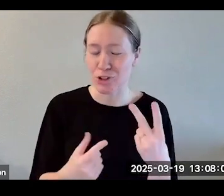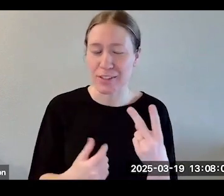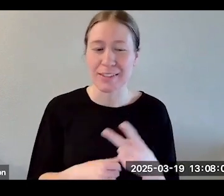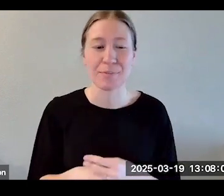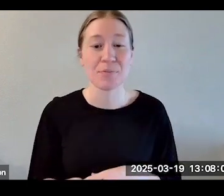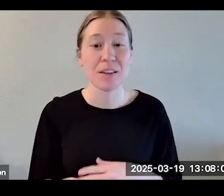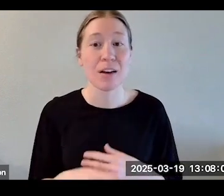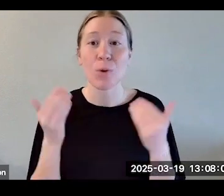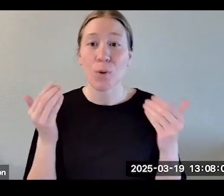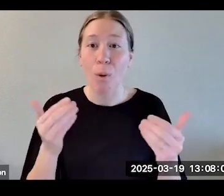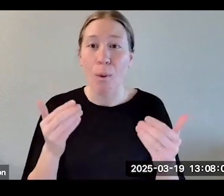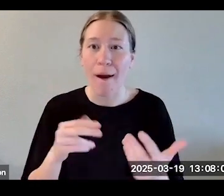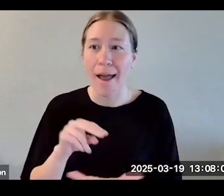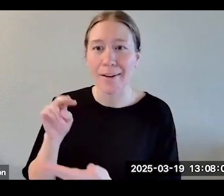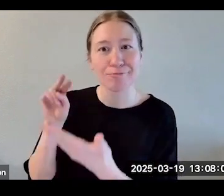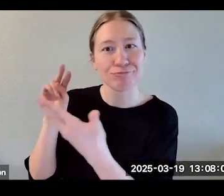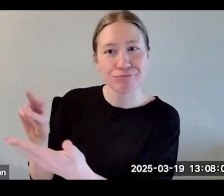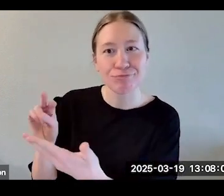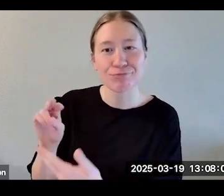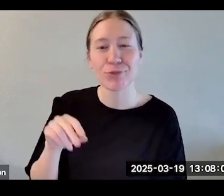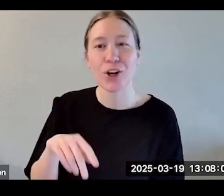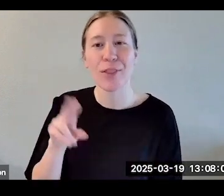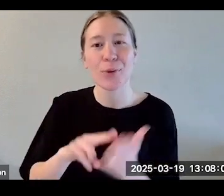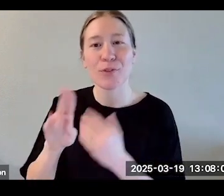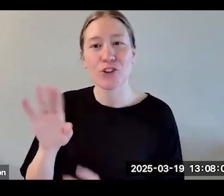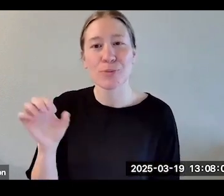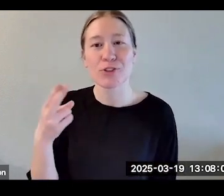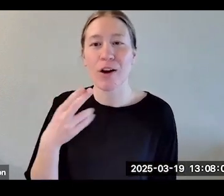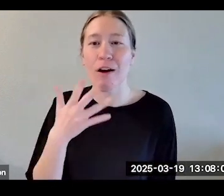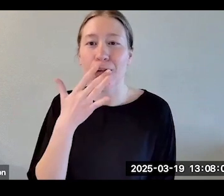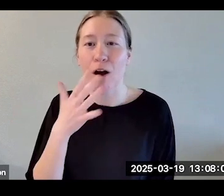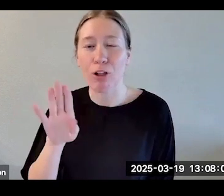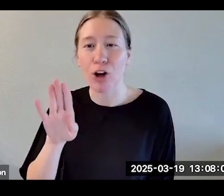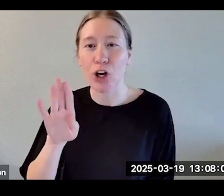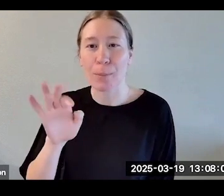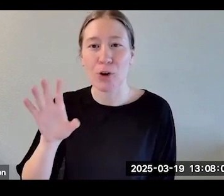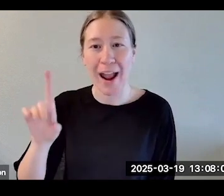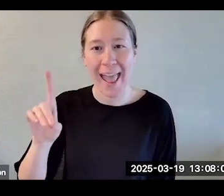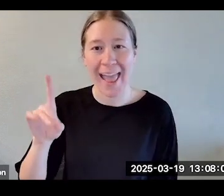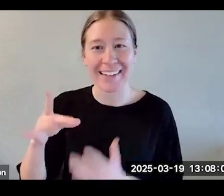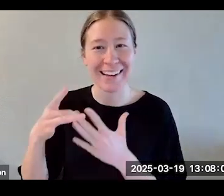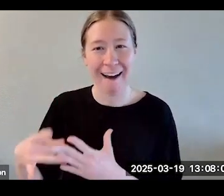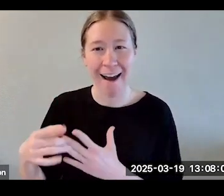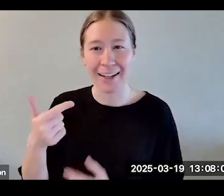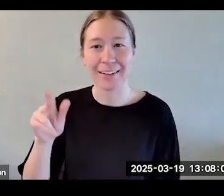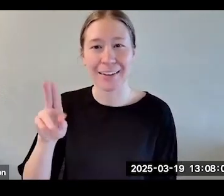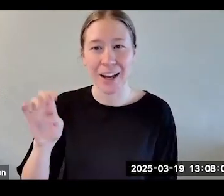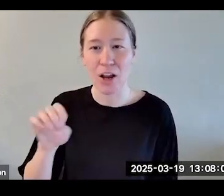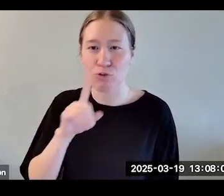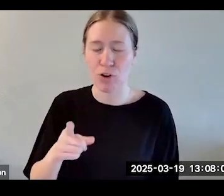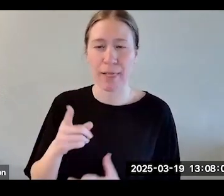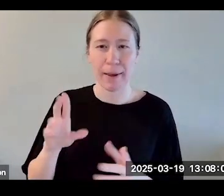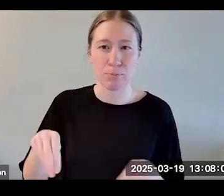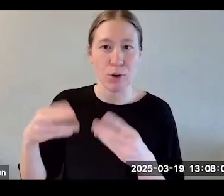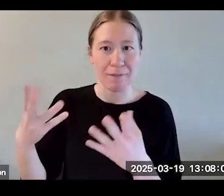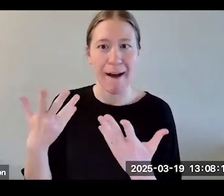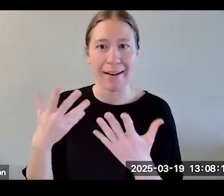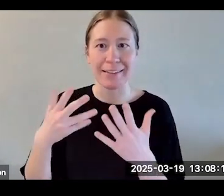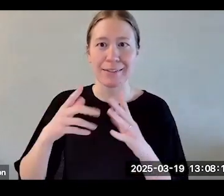the University of Michigan's Color Brand Guide, which actually has a lot of information about branded U-M colors and how you might use those